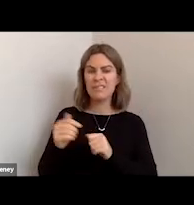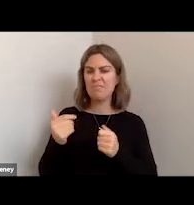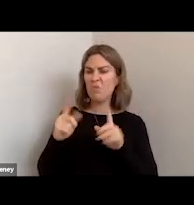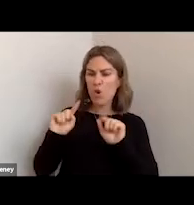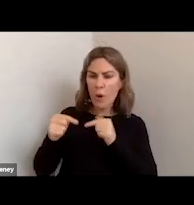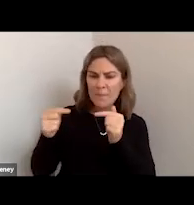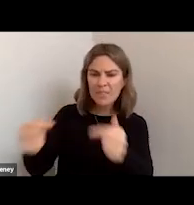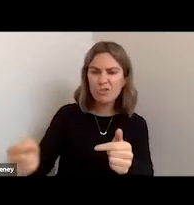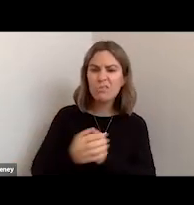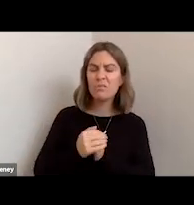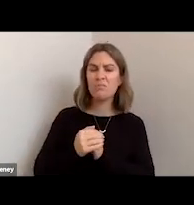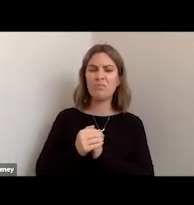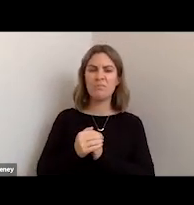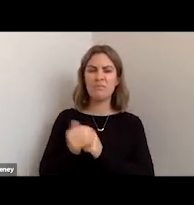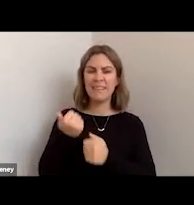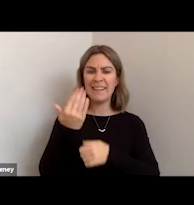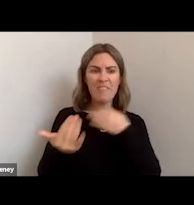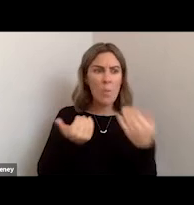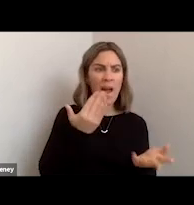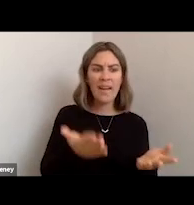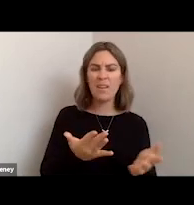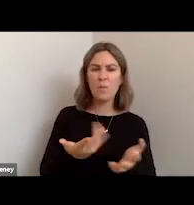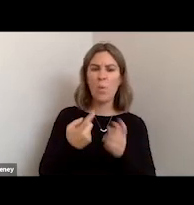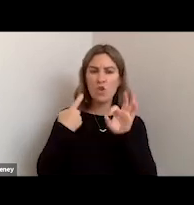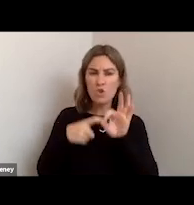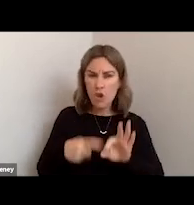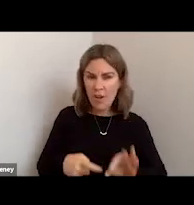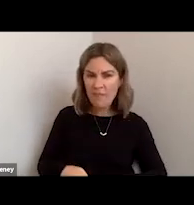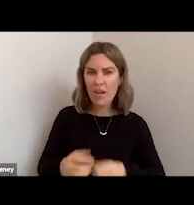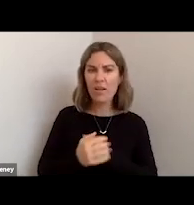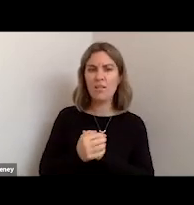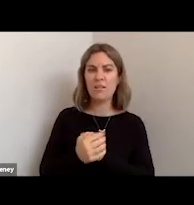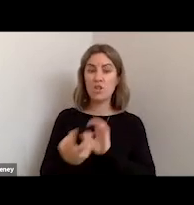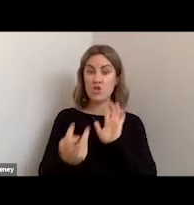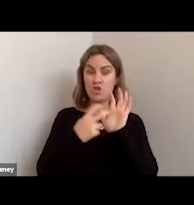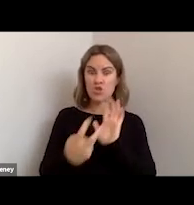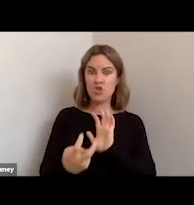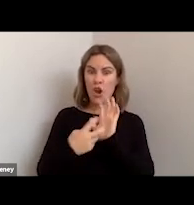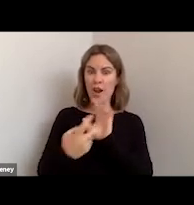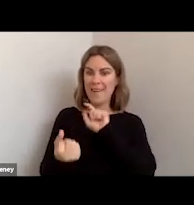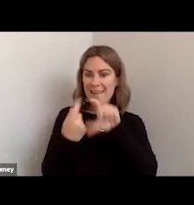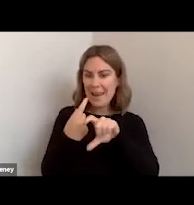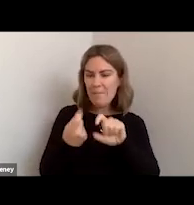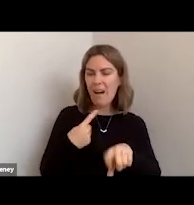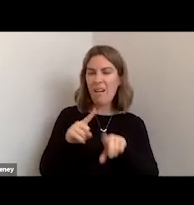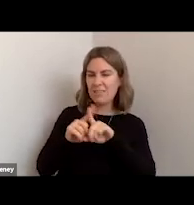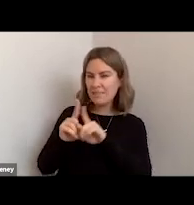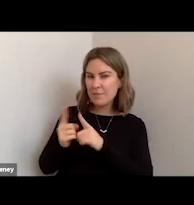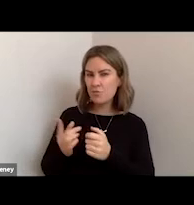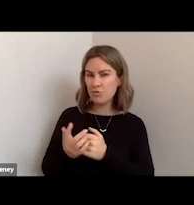e-Books, sign-ups - yes, I'm aware I made a spelling error there, don't tell me off - and this is a call to action.